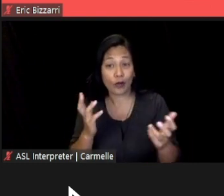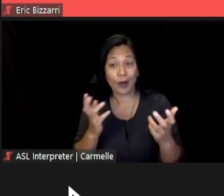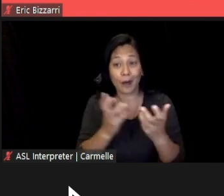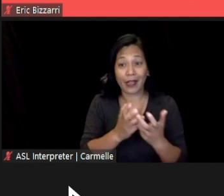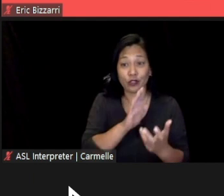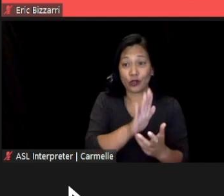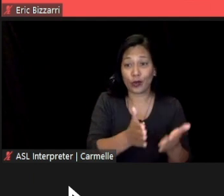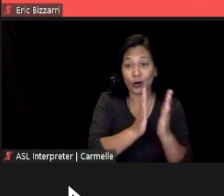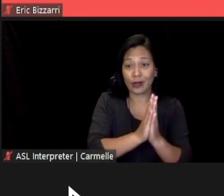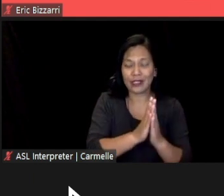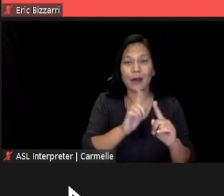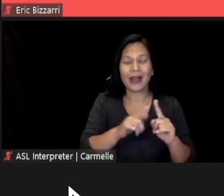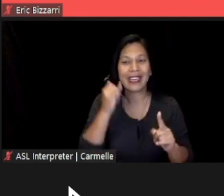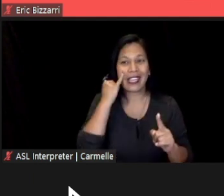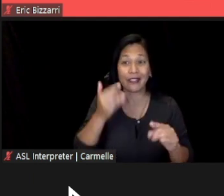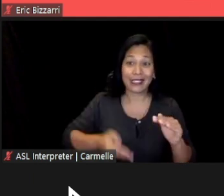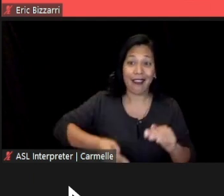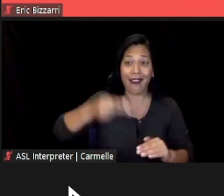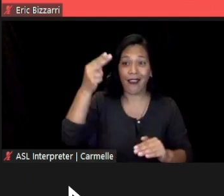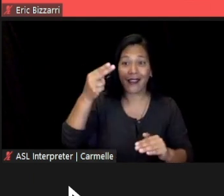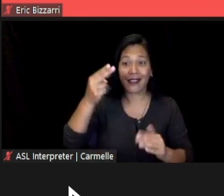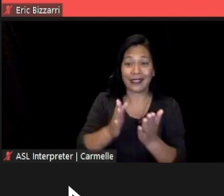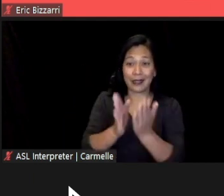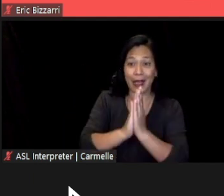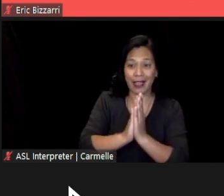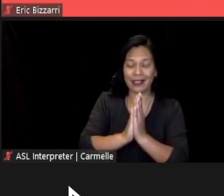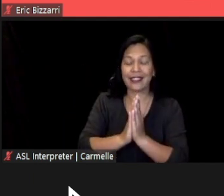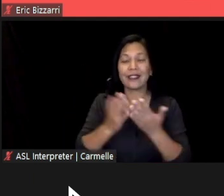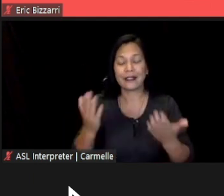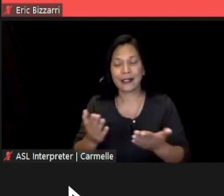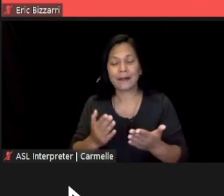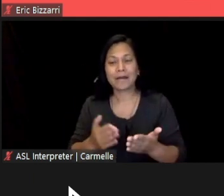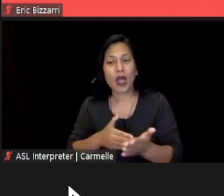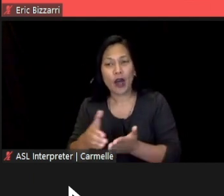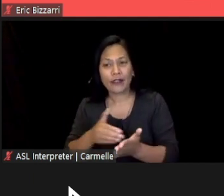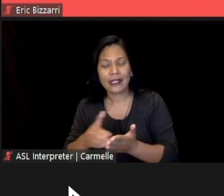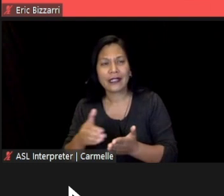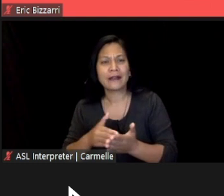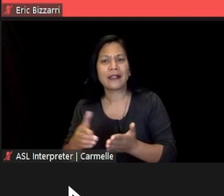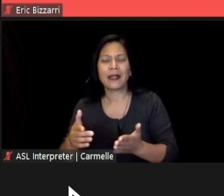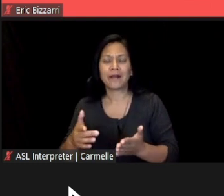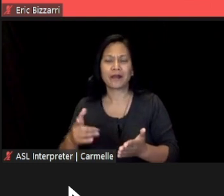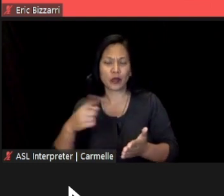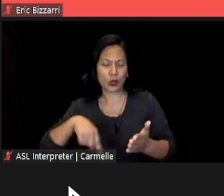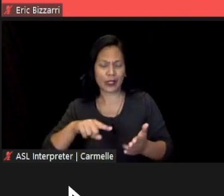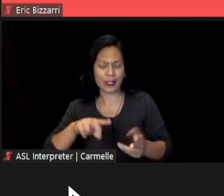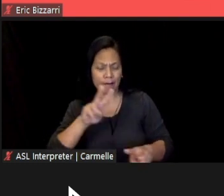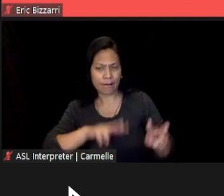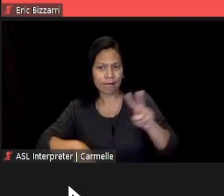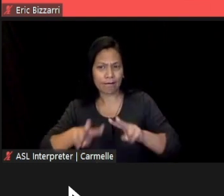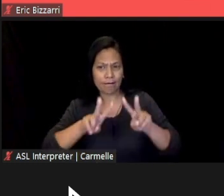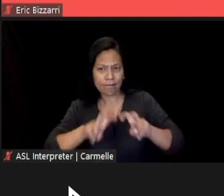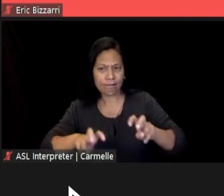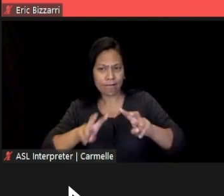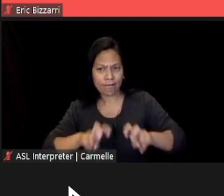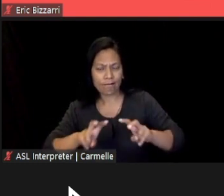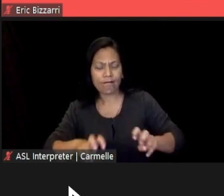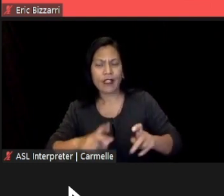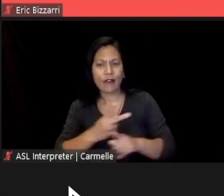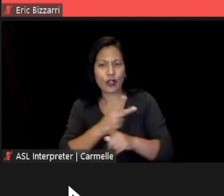But if the demand is severe, we oftentimes, because we're over subscribed, we have to, prorate how much you want.